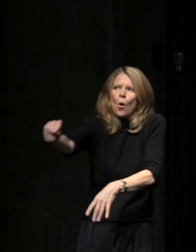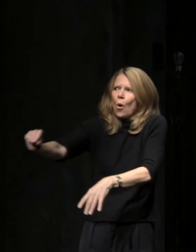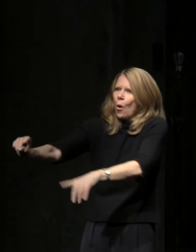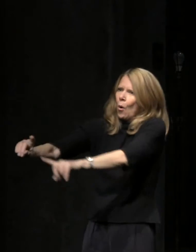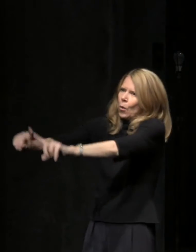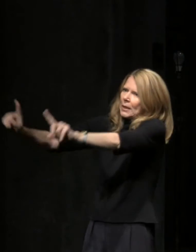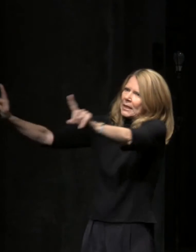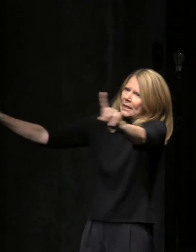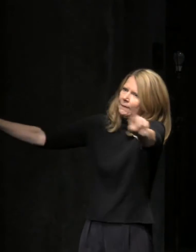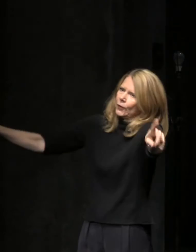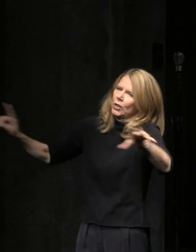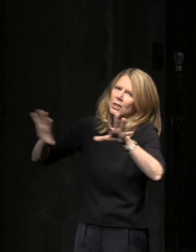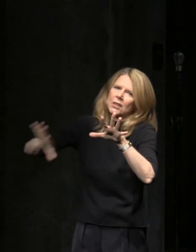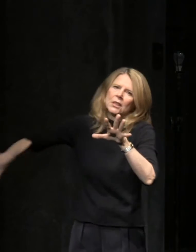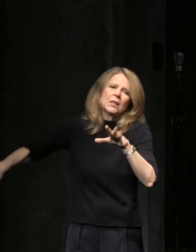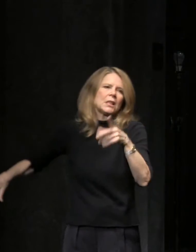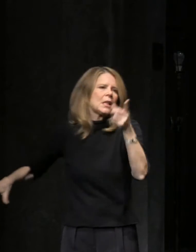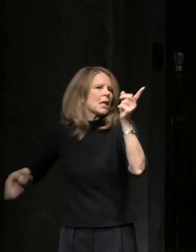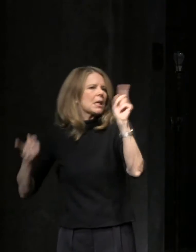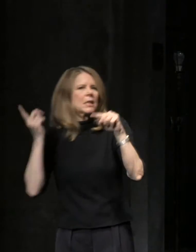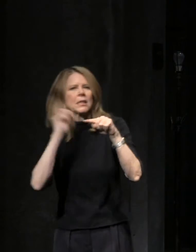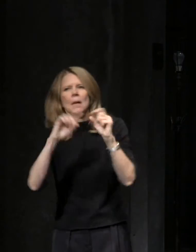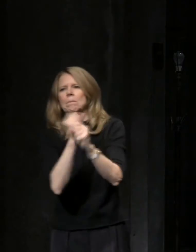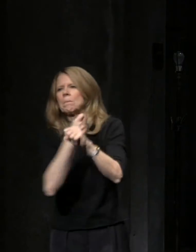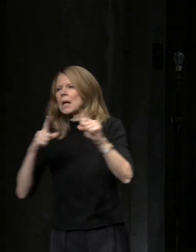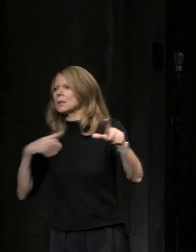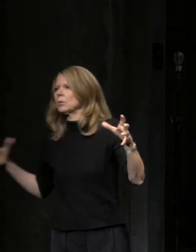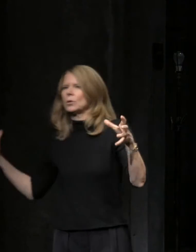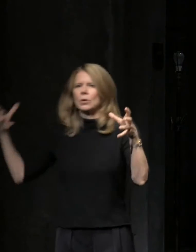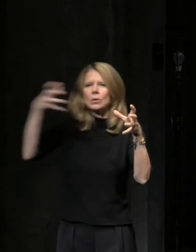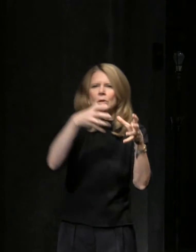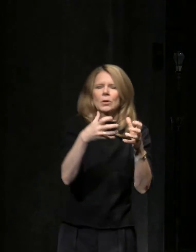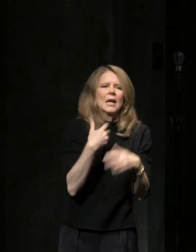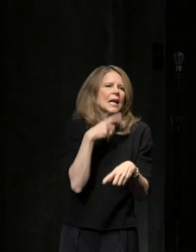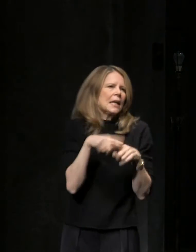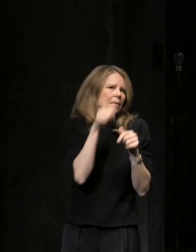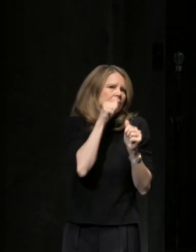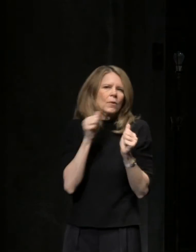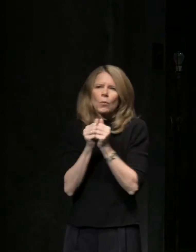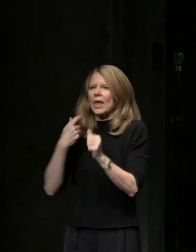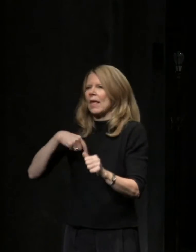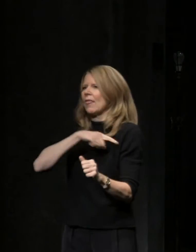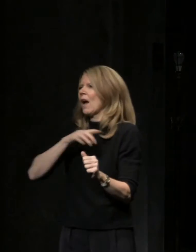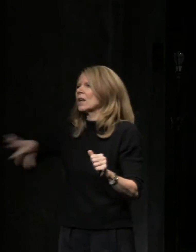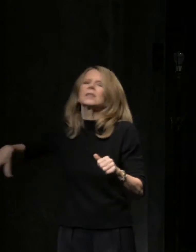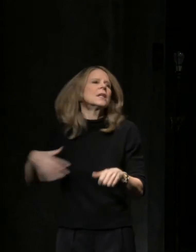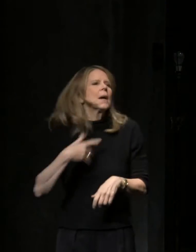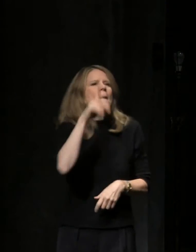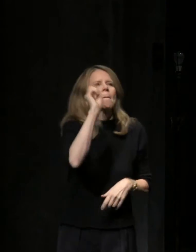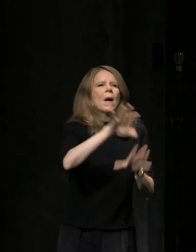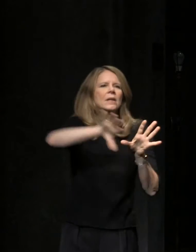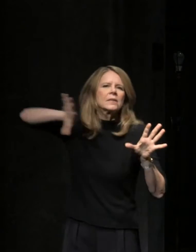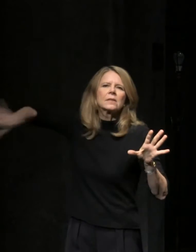not exist, could not live, could not be tolerated in society. They must be put behind walls